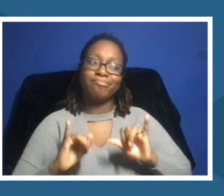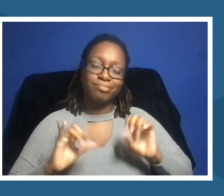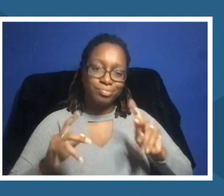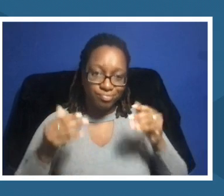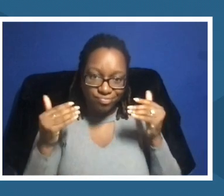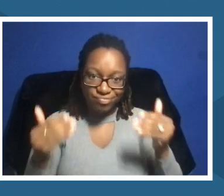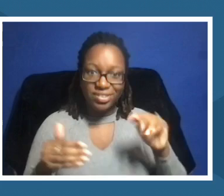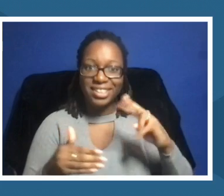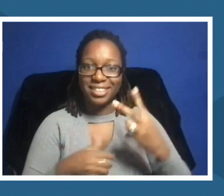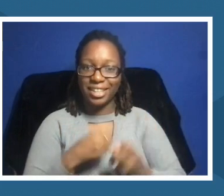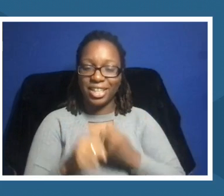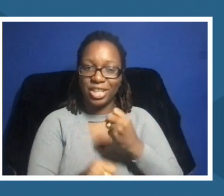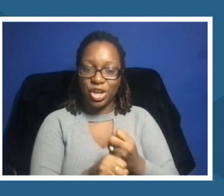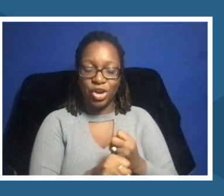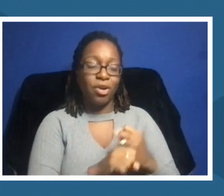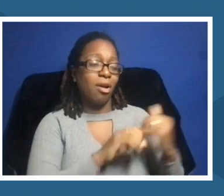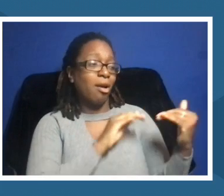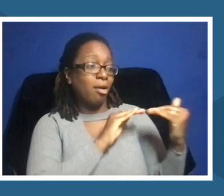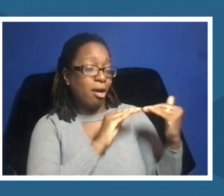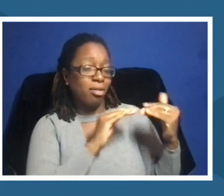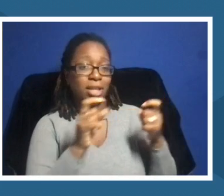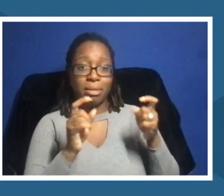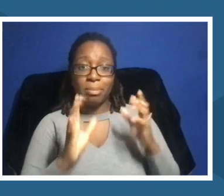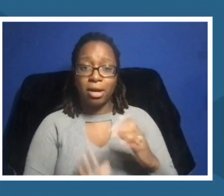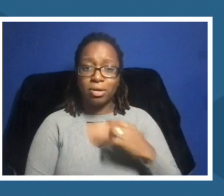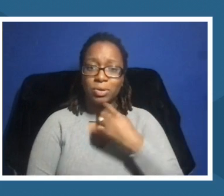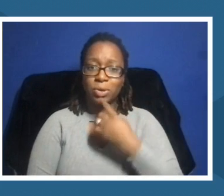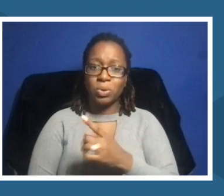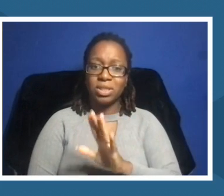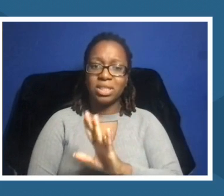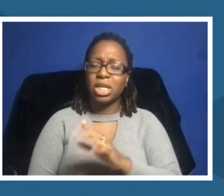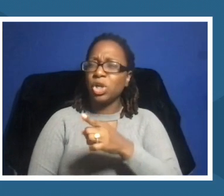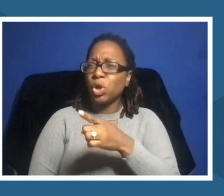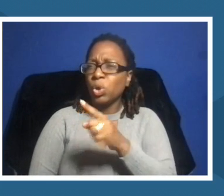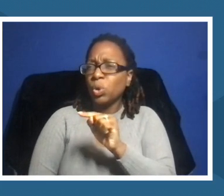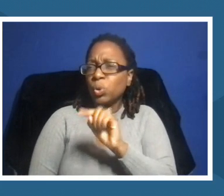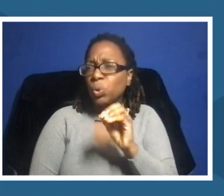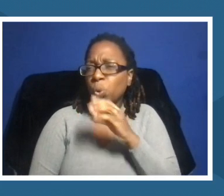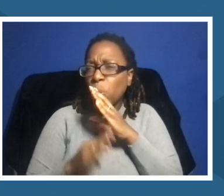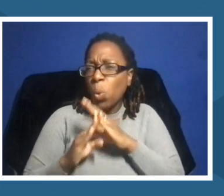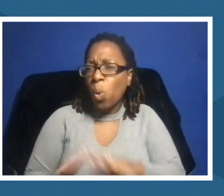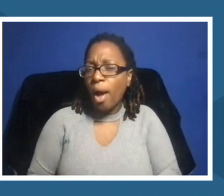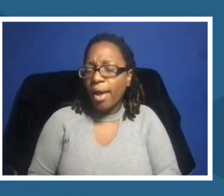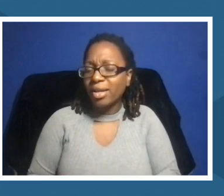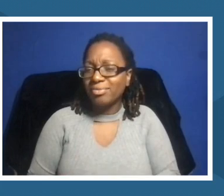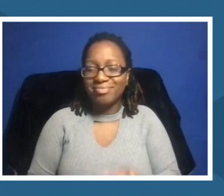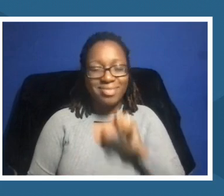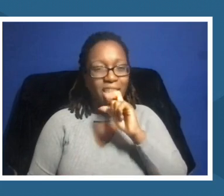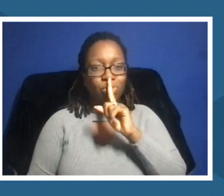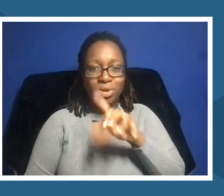manager began giving her feedback that she's too quiet and not contributing as